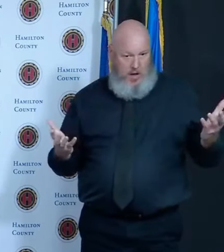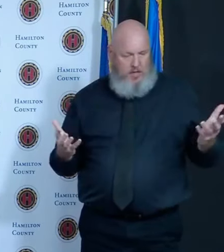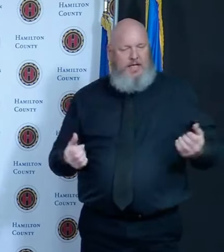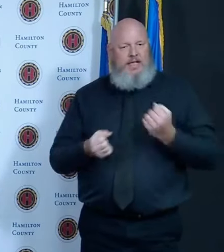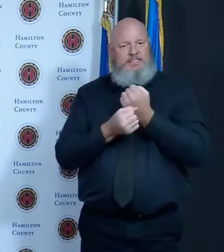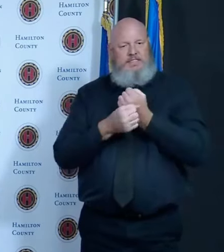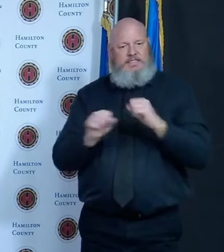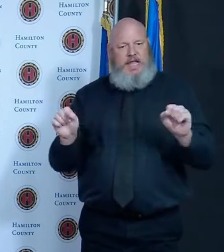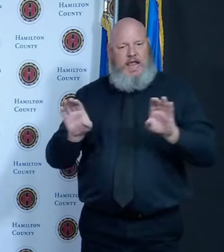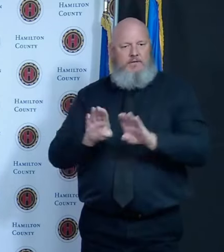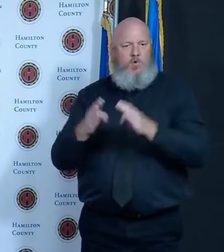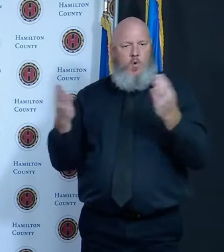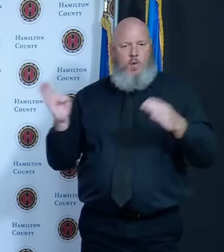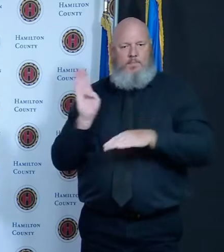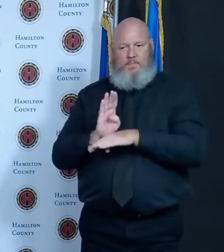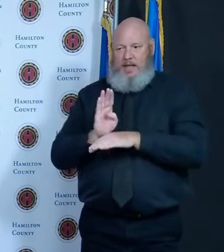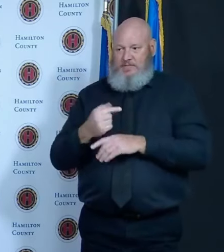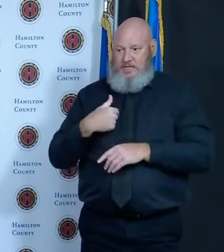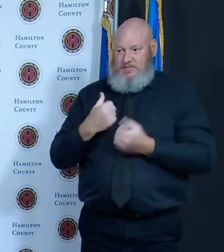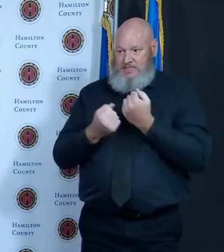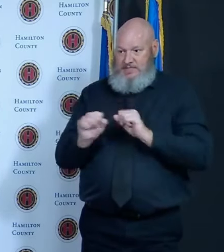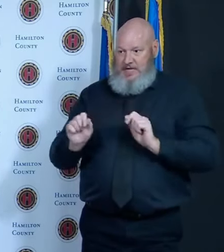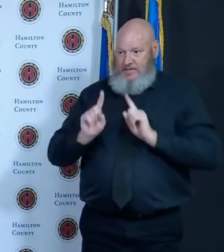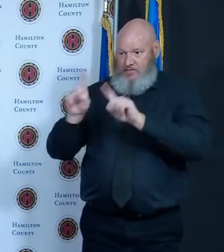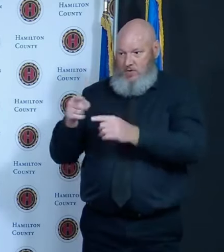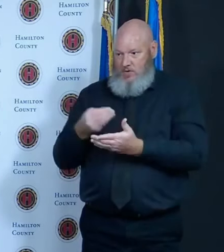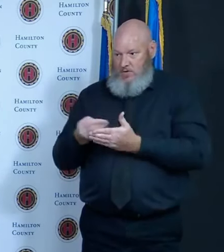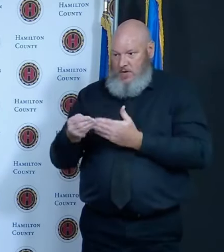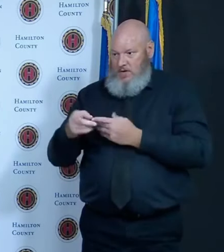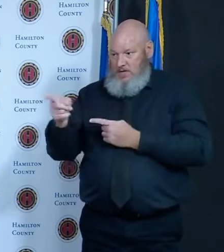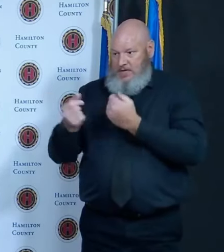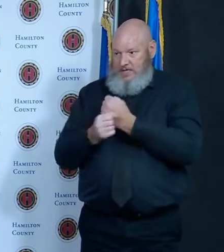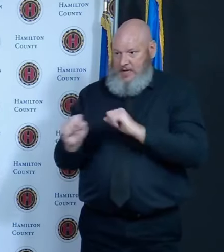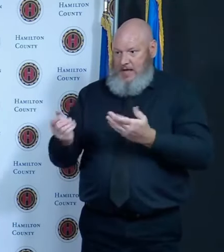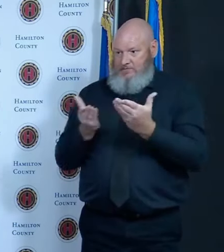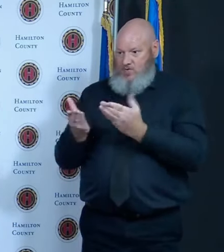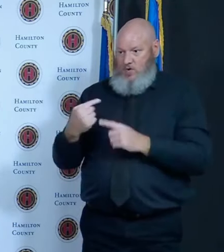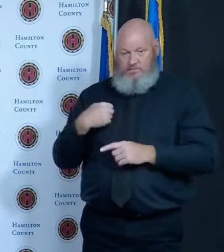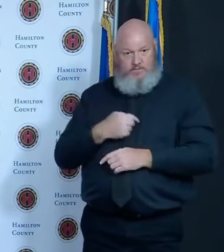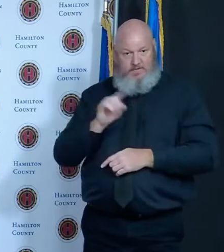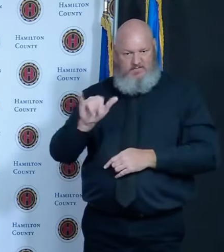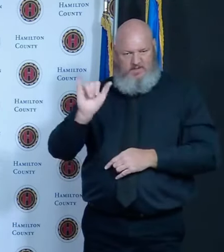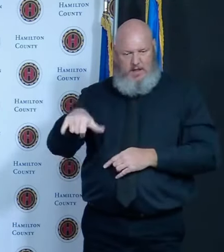would add on that we are mindful as we look at countries who reopened maybe